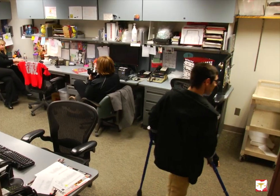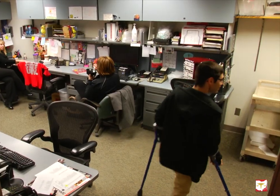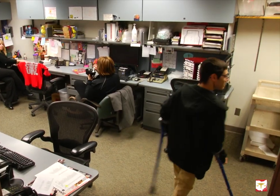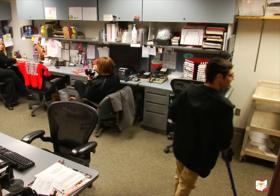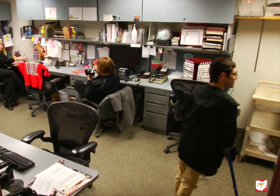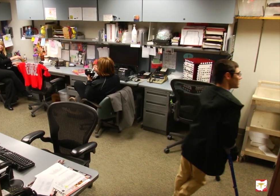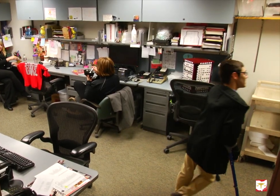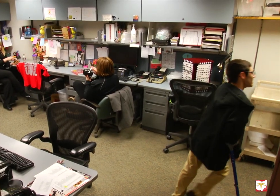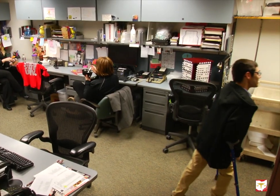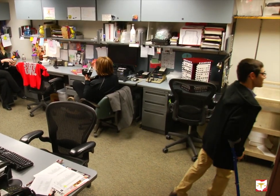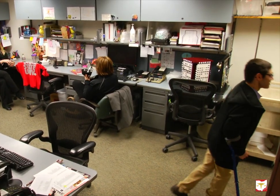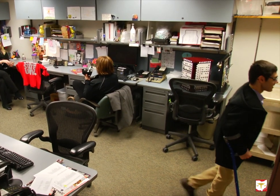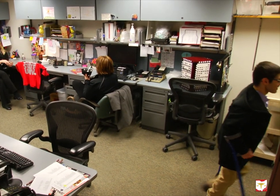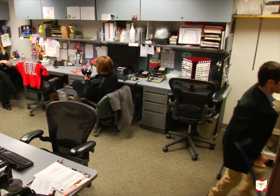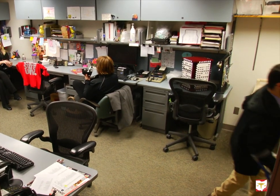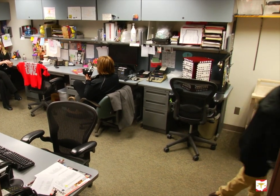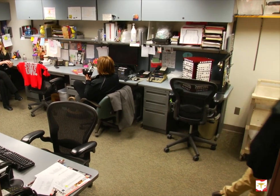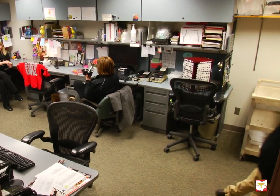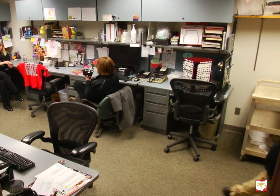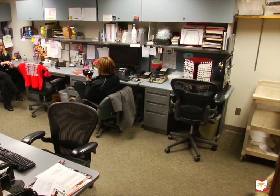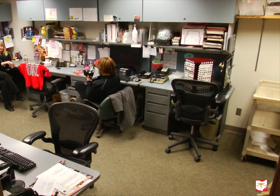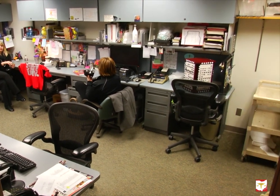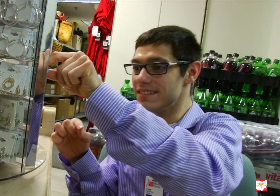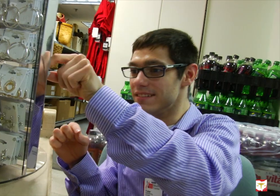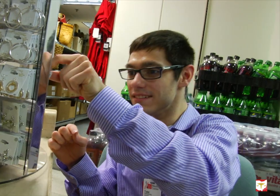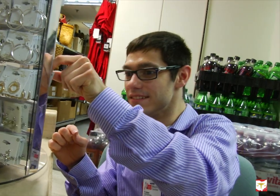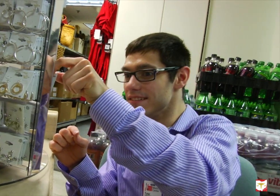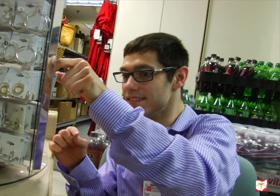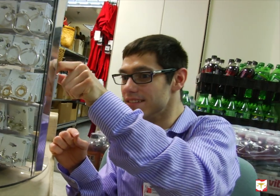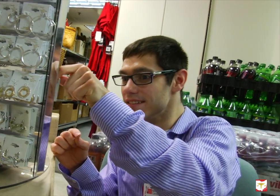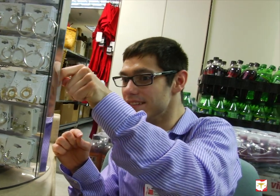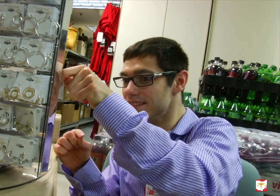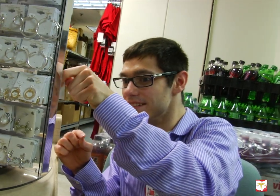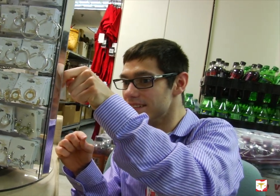such as walking a straight line, will be ineffective.